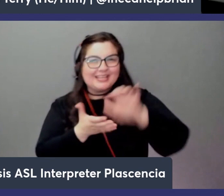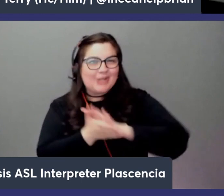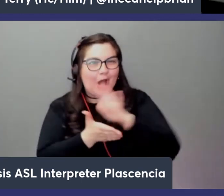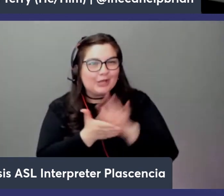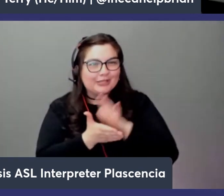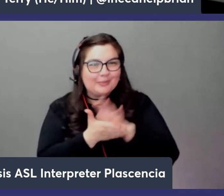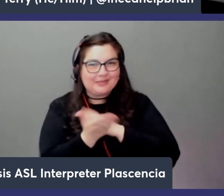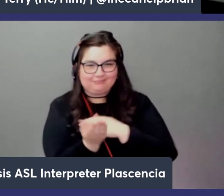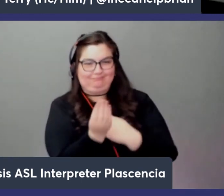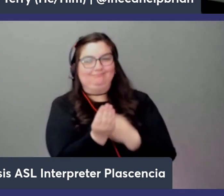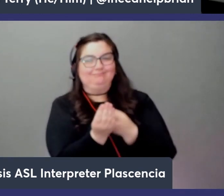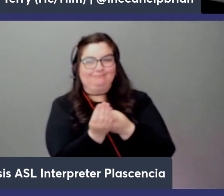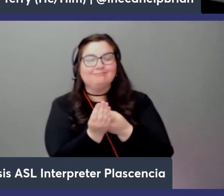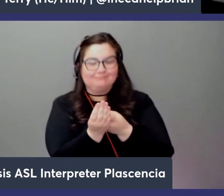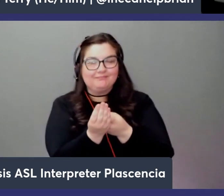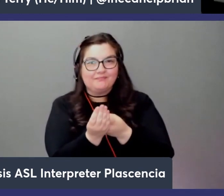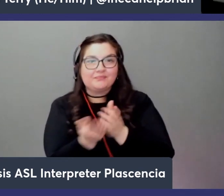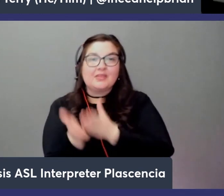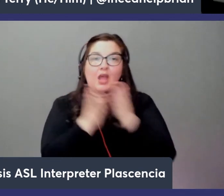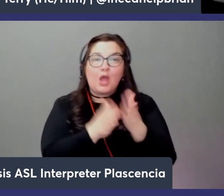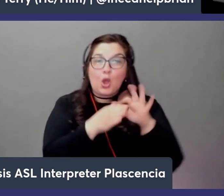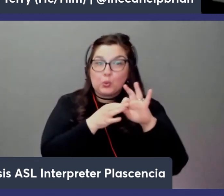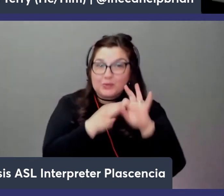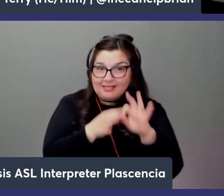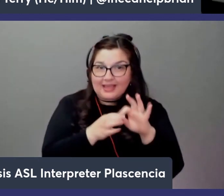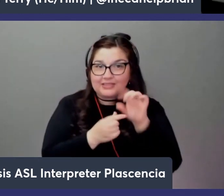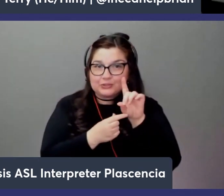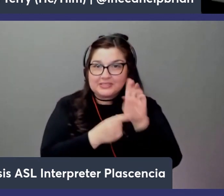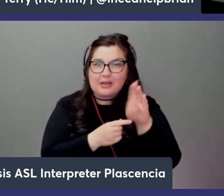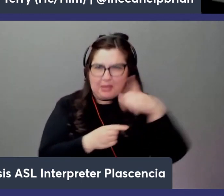Relational databases are the ones that we all are familiar with.